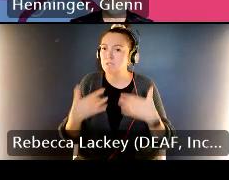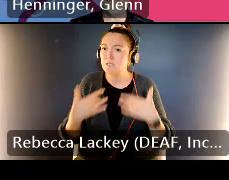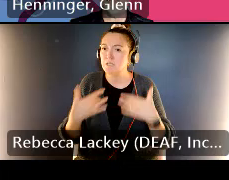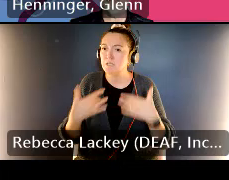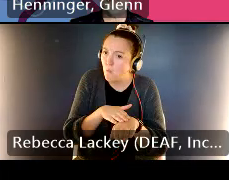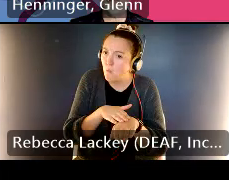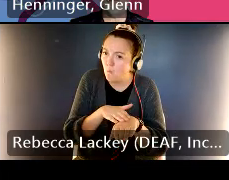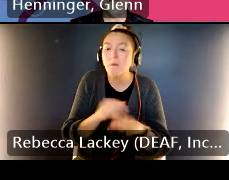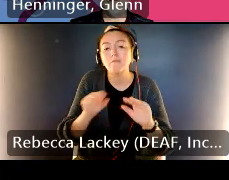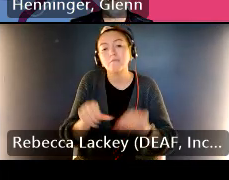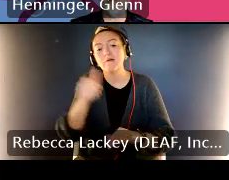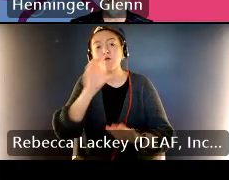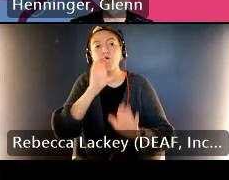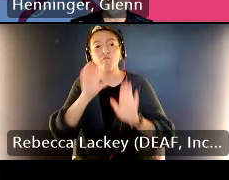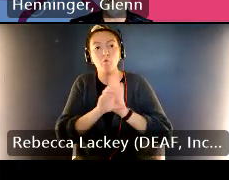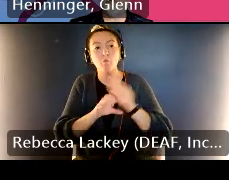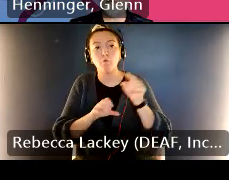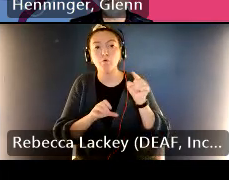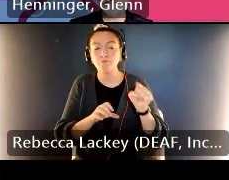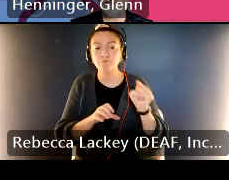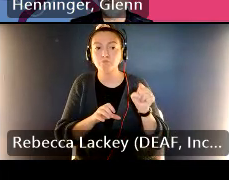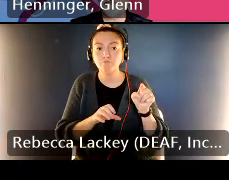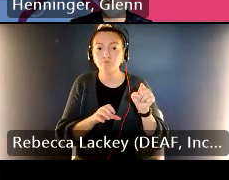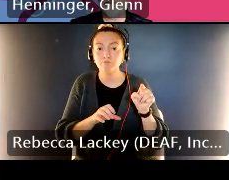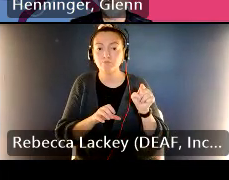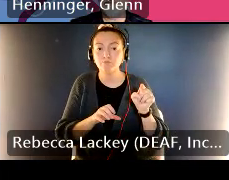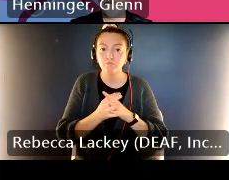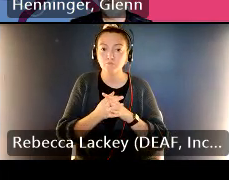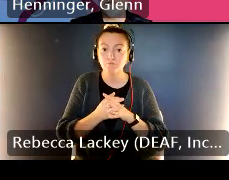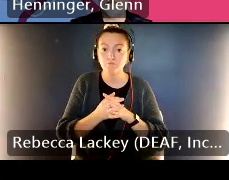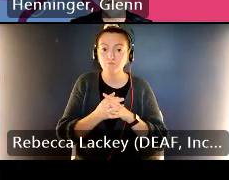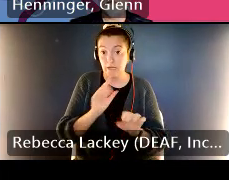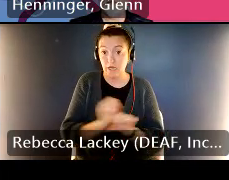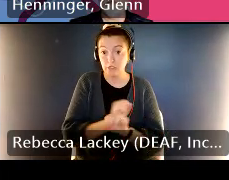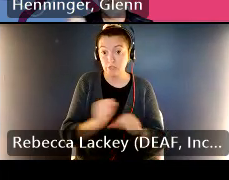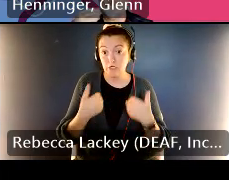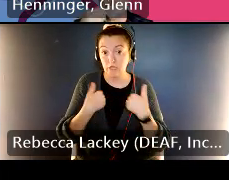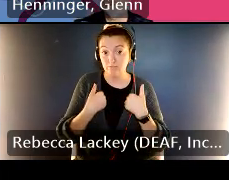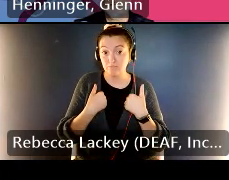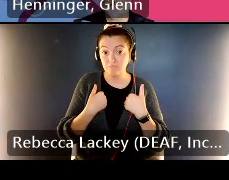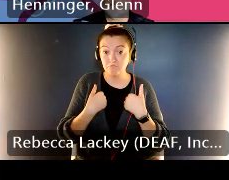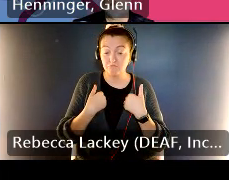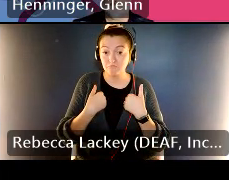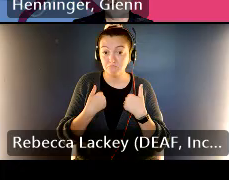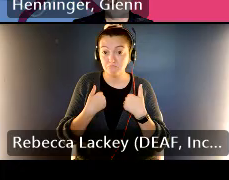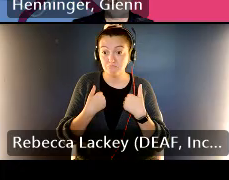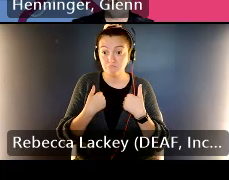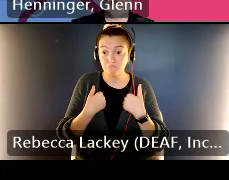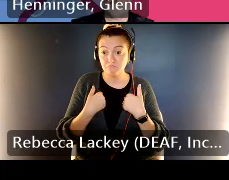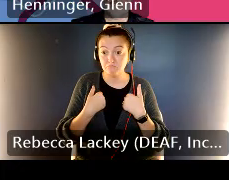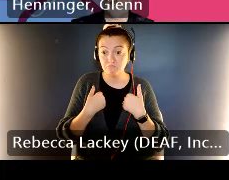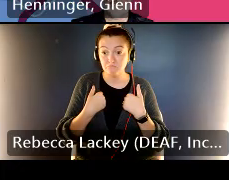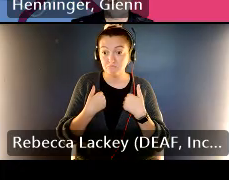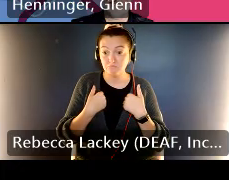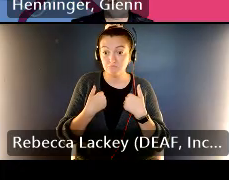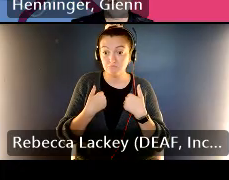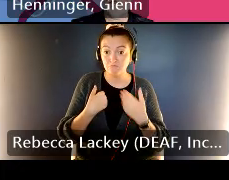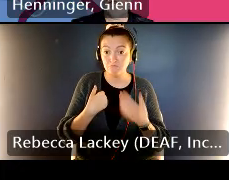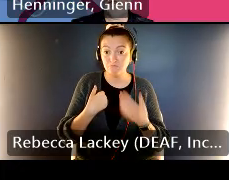Here's another one has actually or plastic thermoplastic indicators striping